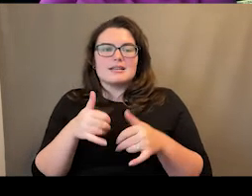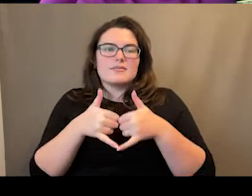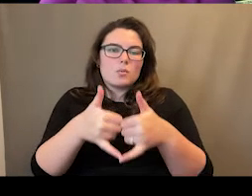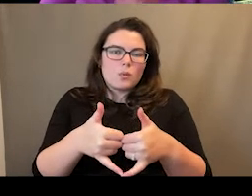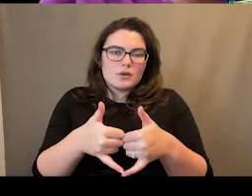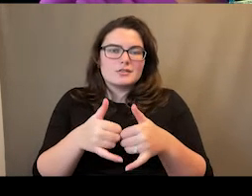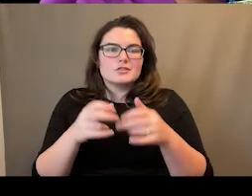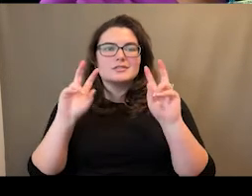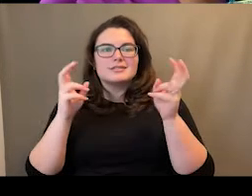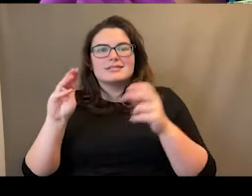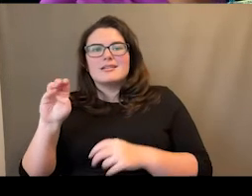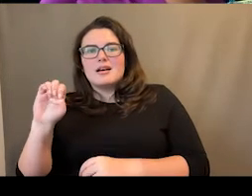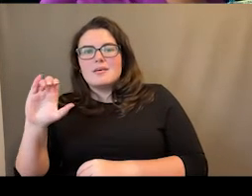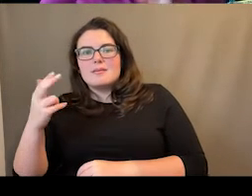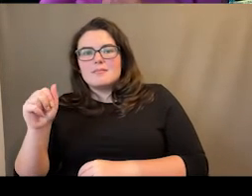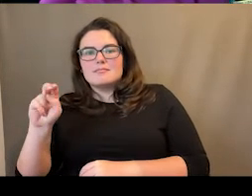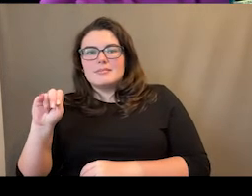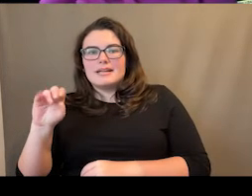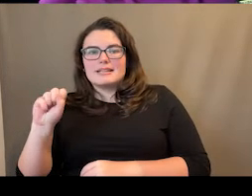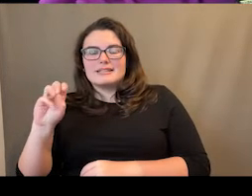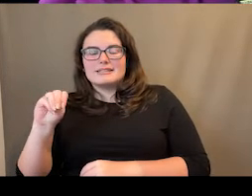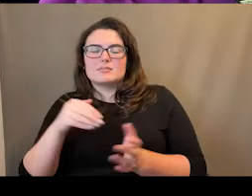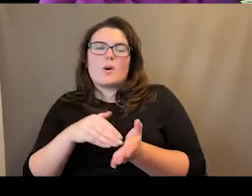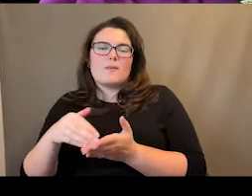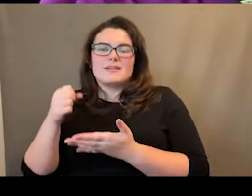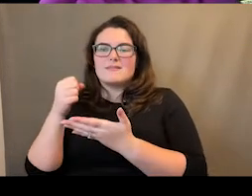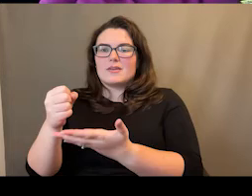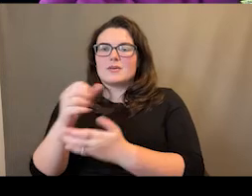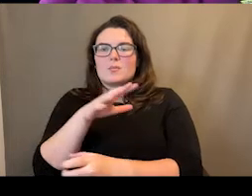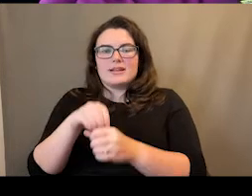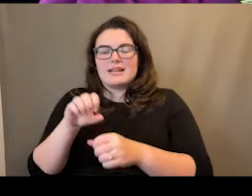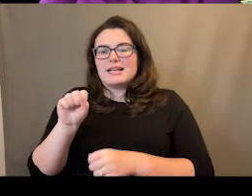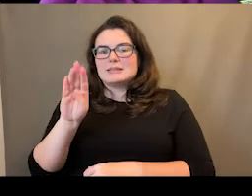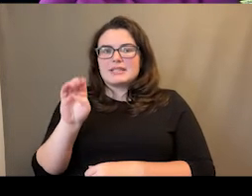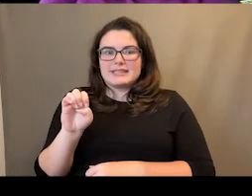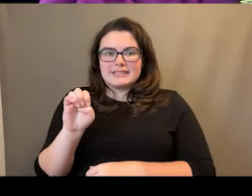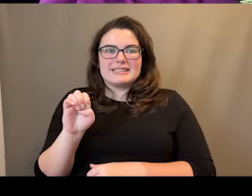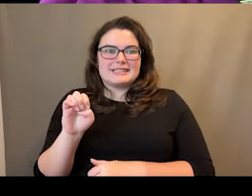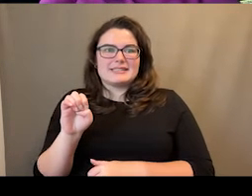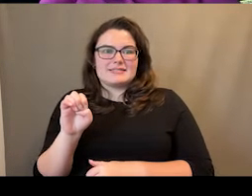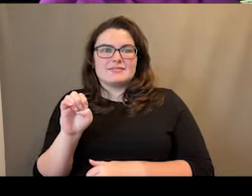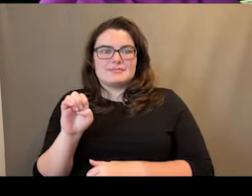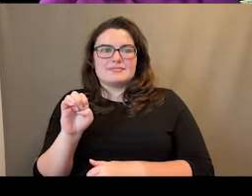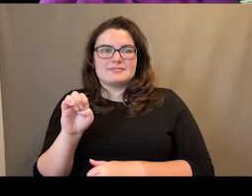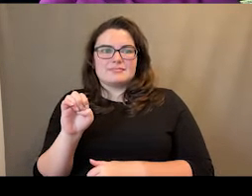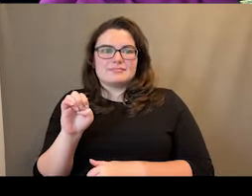often funded within the SBE directorate. I've talked already about doctoral dissertation research improvement grants,